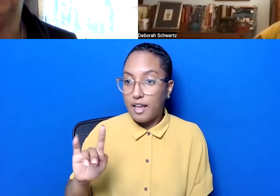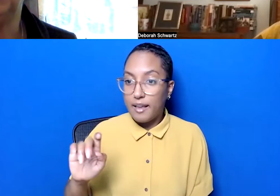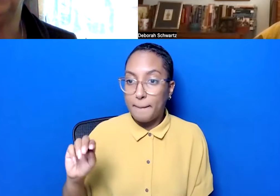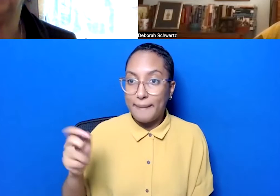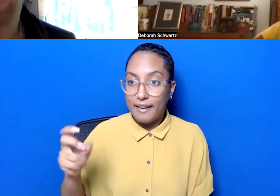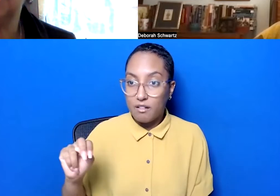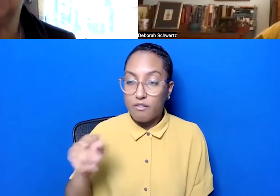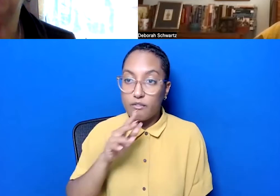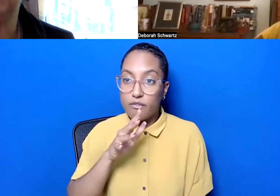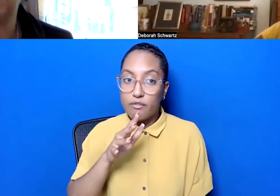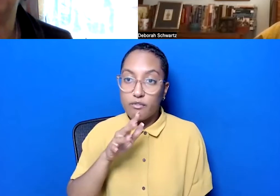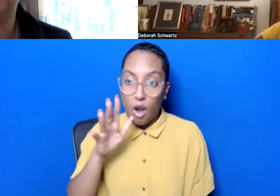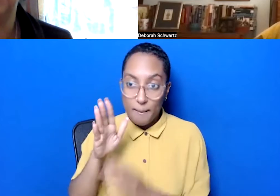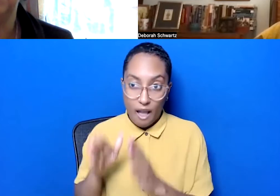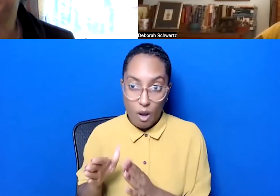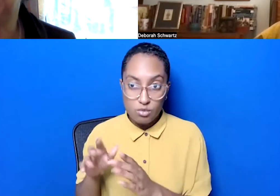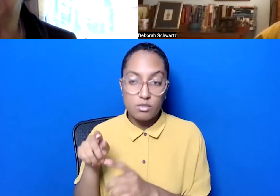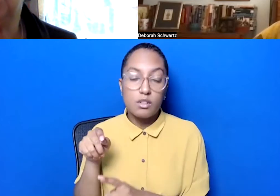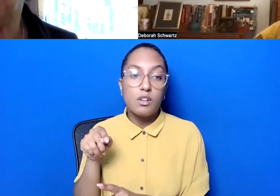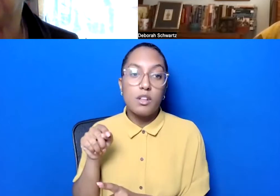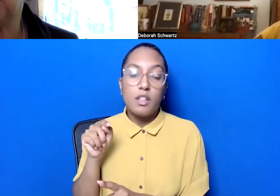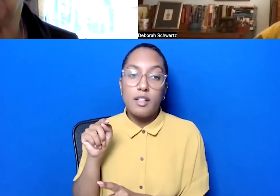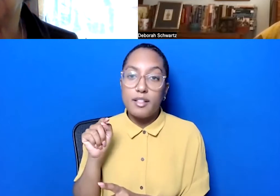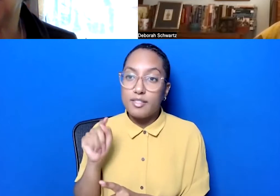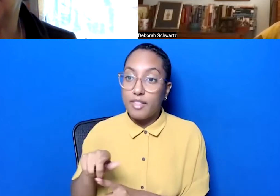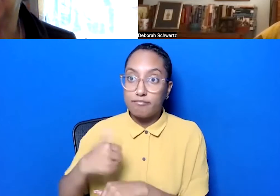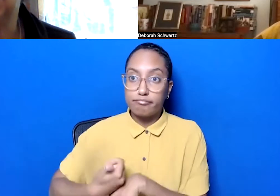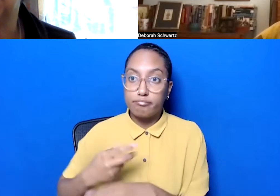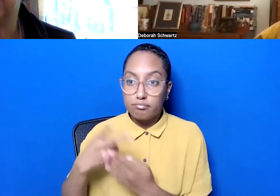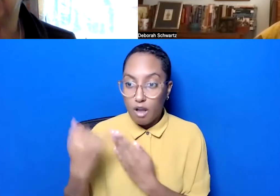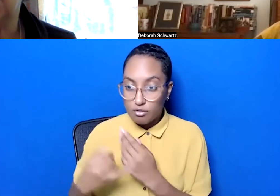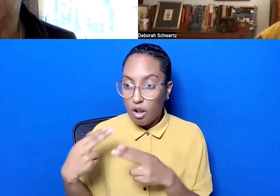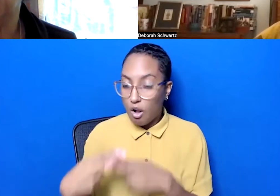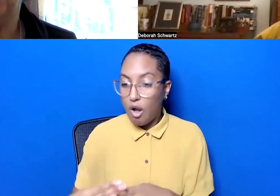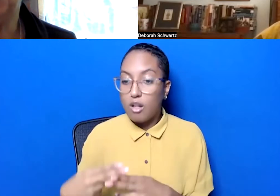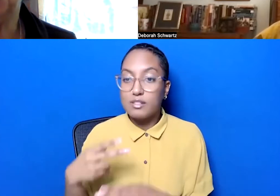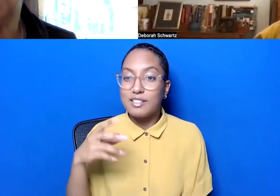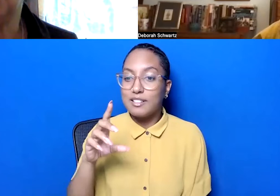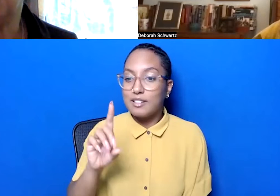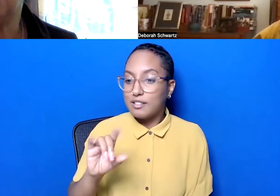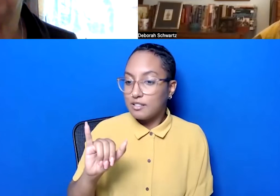I shouldn't say starting, they have instituted a project called Dyckman Discovered which uncovers